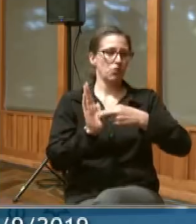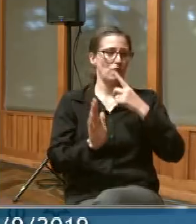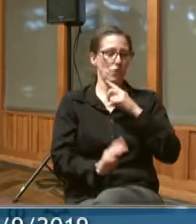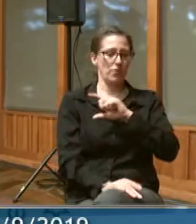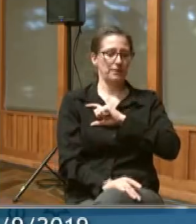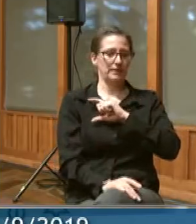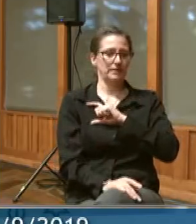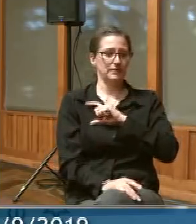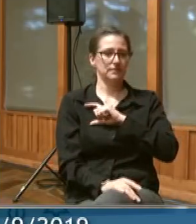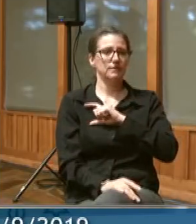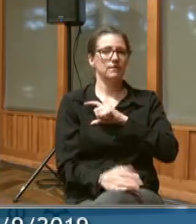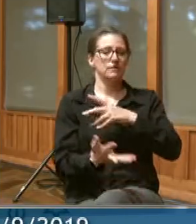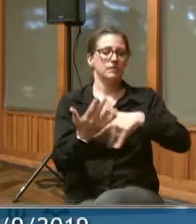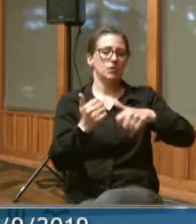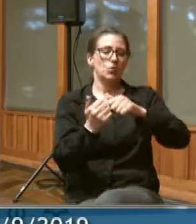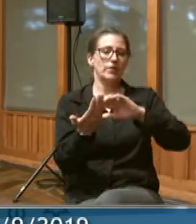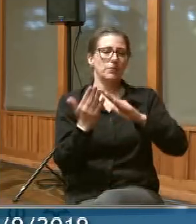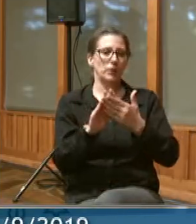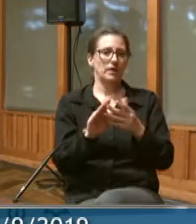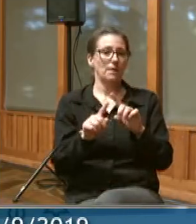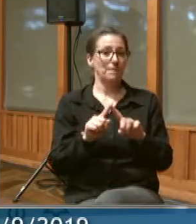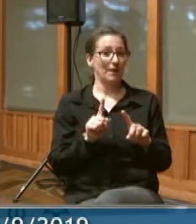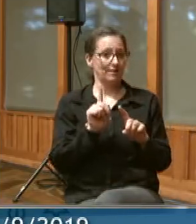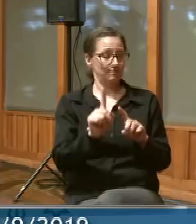AND LET ME BE CLEAR, THERE'S A ROLE FOR POLICE IN OUR COMMUNITY